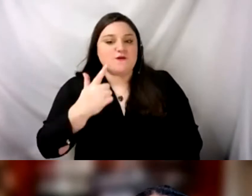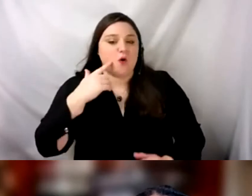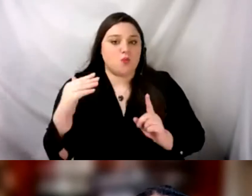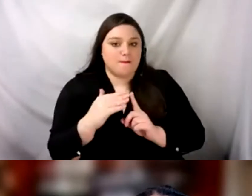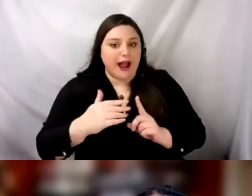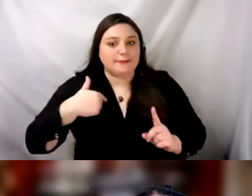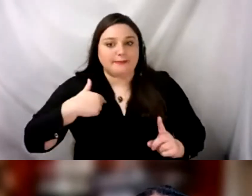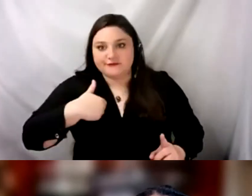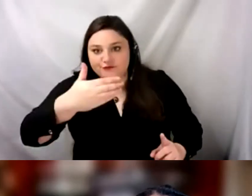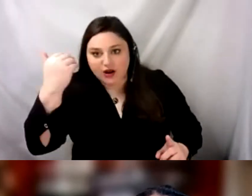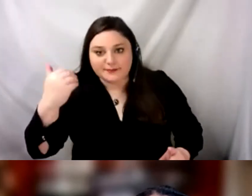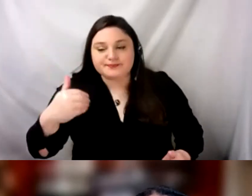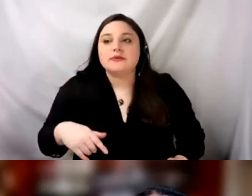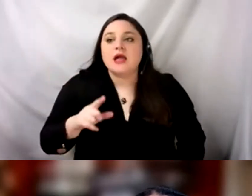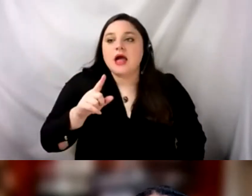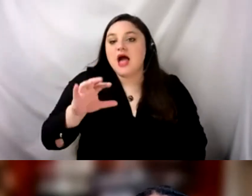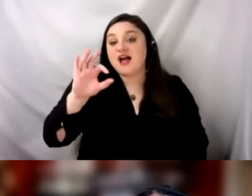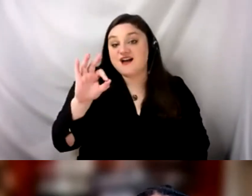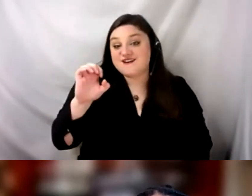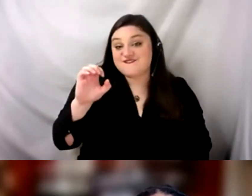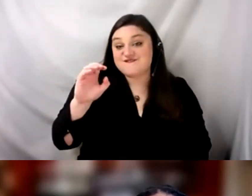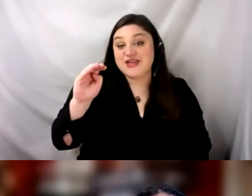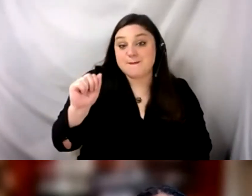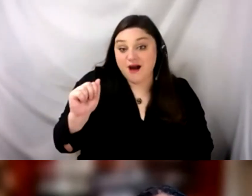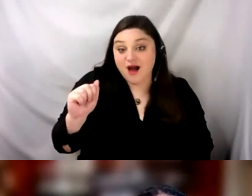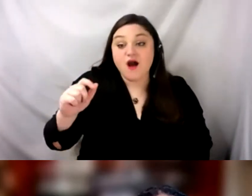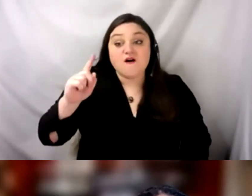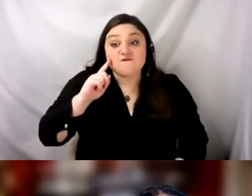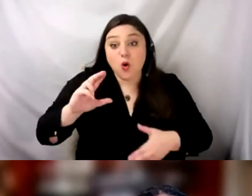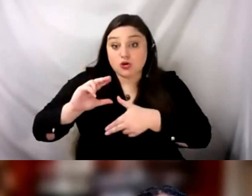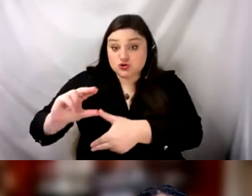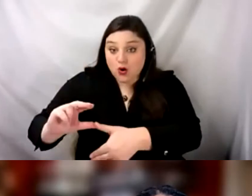FEMA and for the storm. The first and you want to do is document